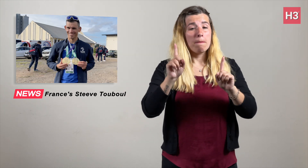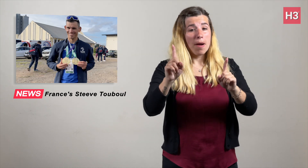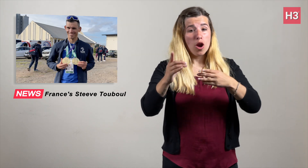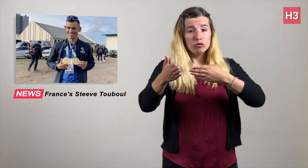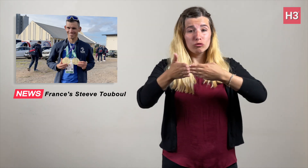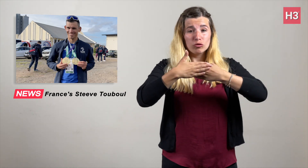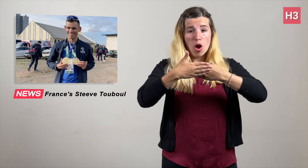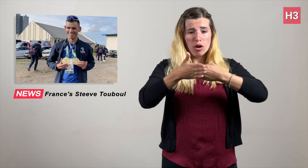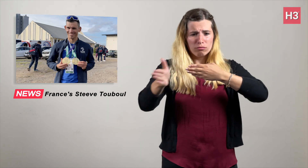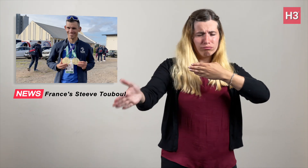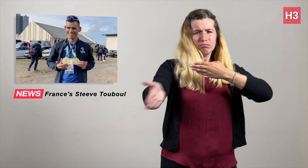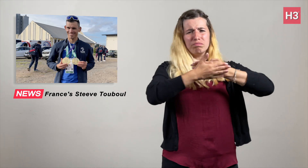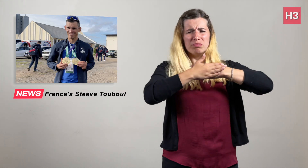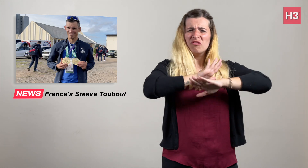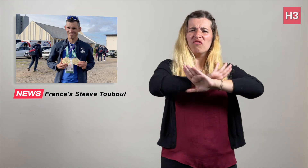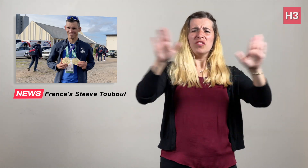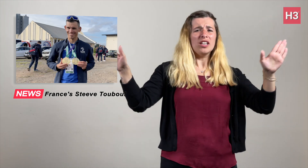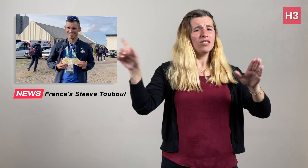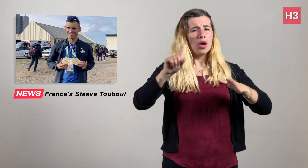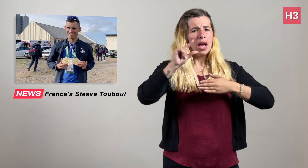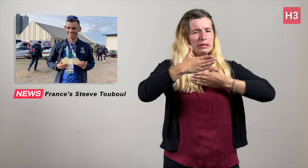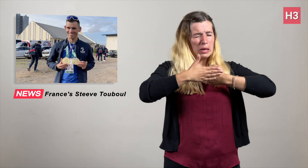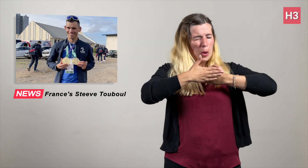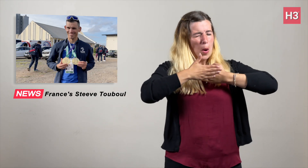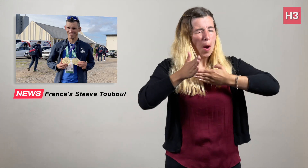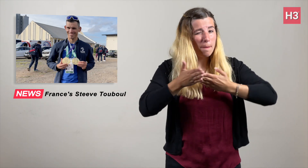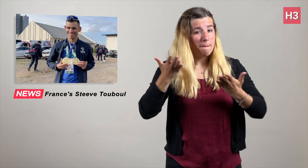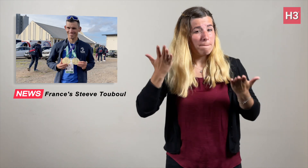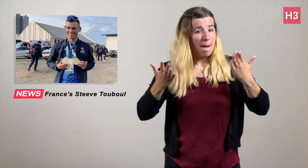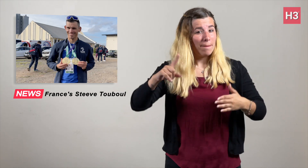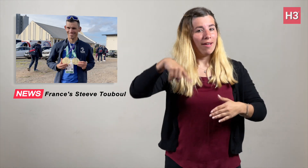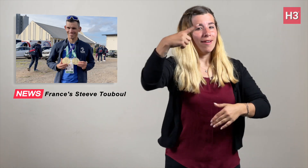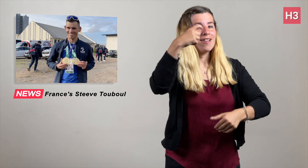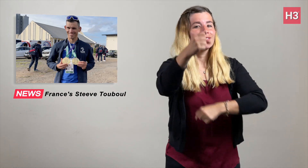but the door may be still open